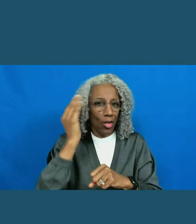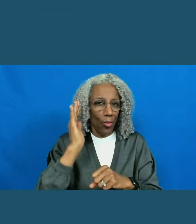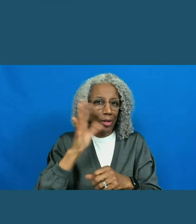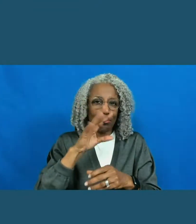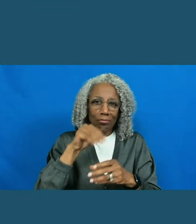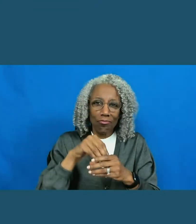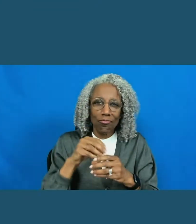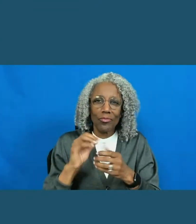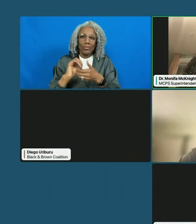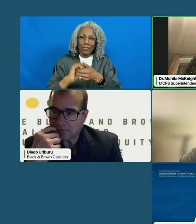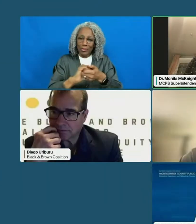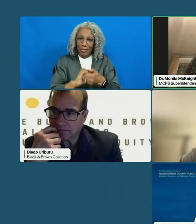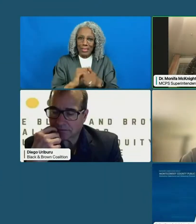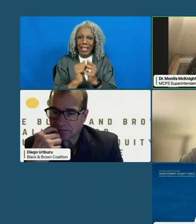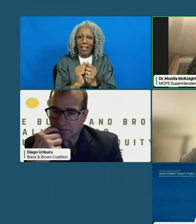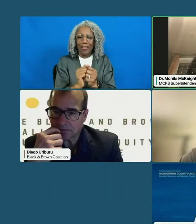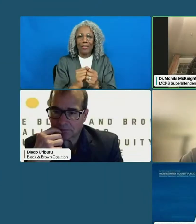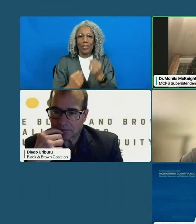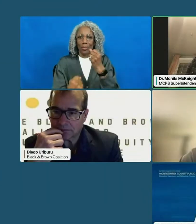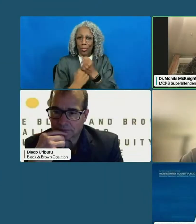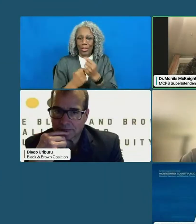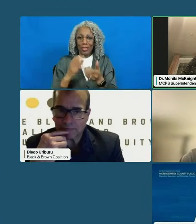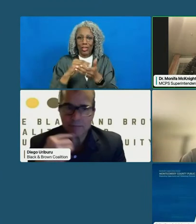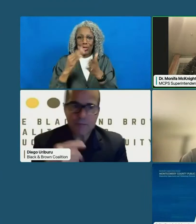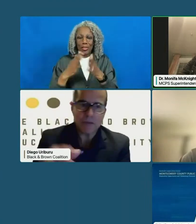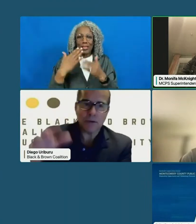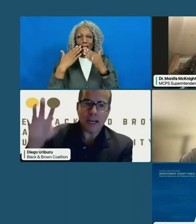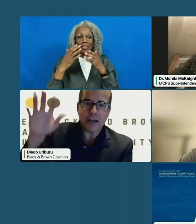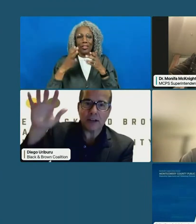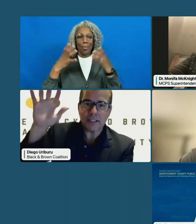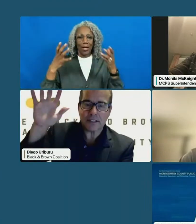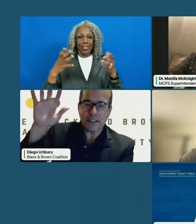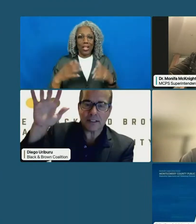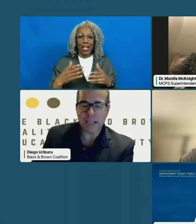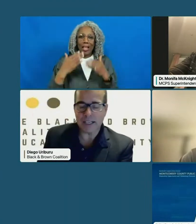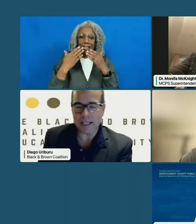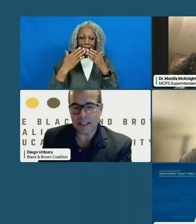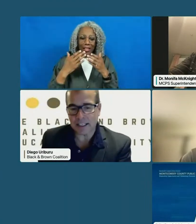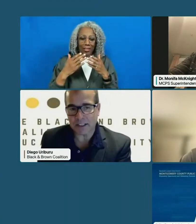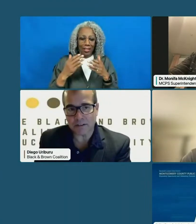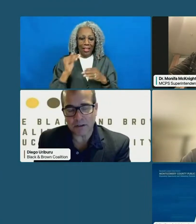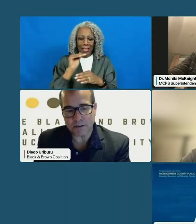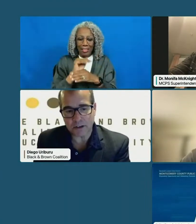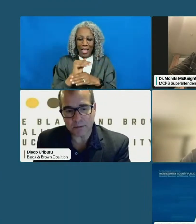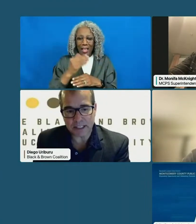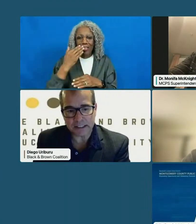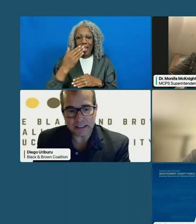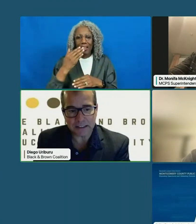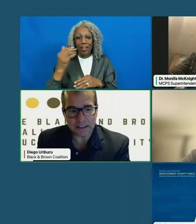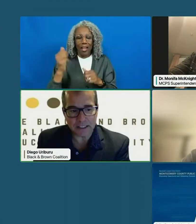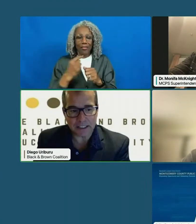discussion and our next level of work that I know that we will continue to gaijin together on